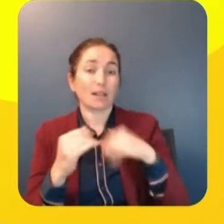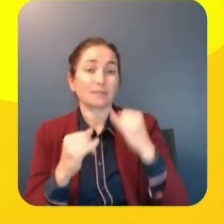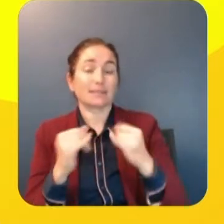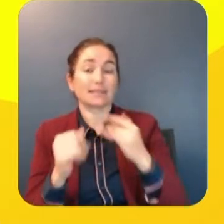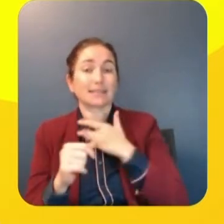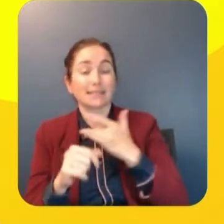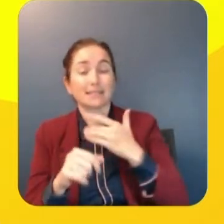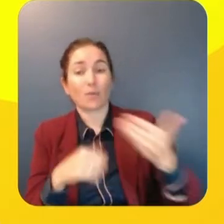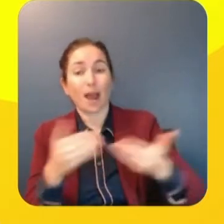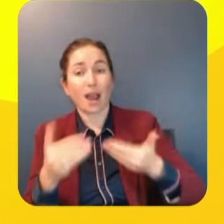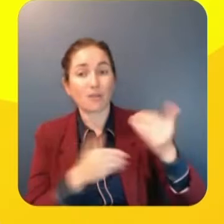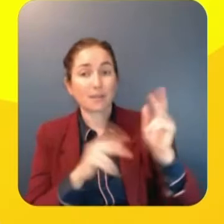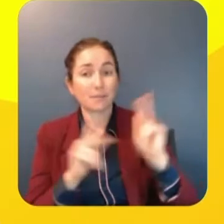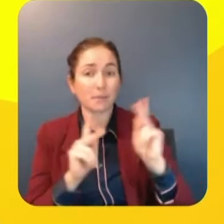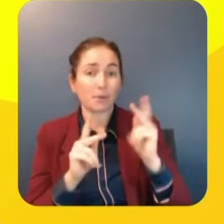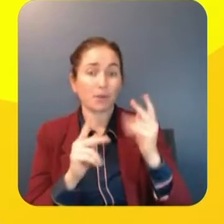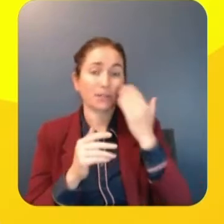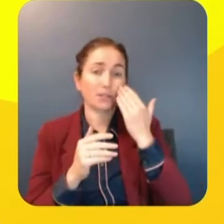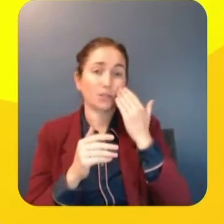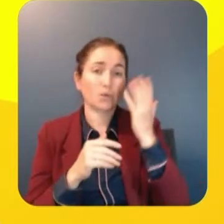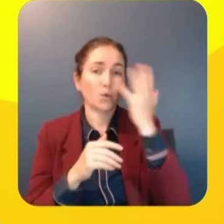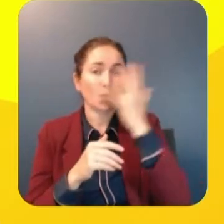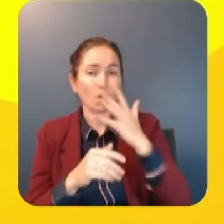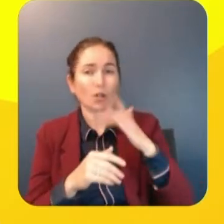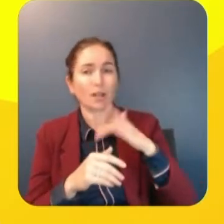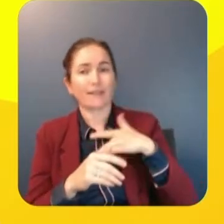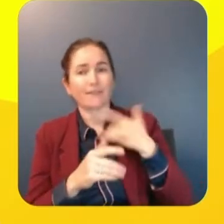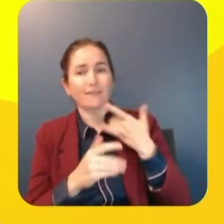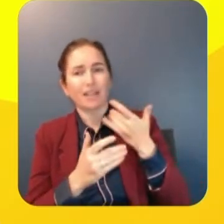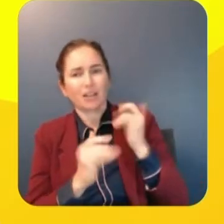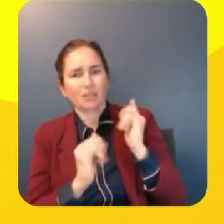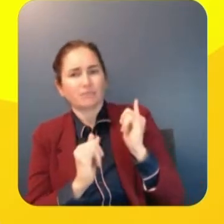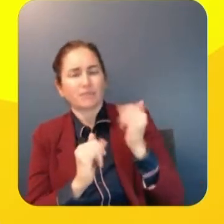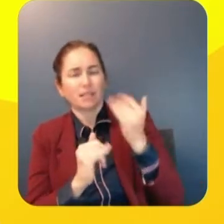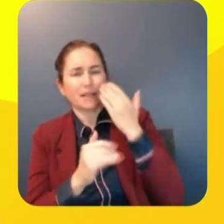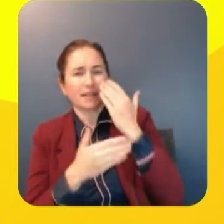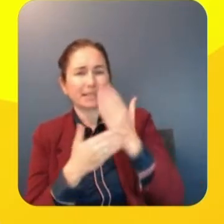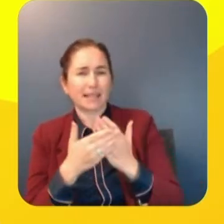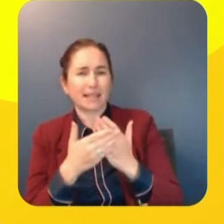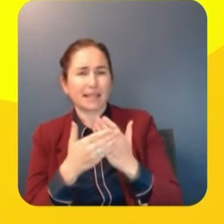people who look and feel like themselves. So, and the attributes that quote, there are things like being confident,